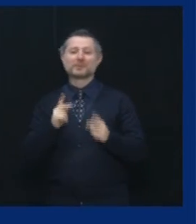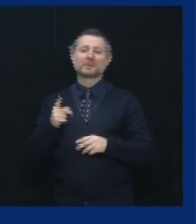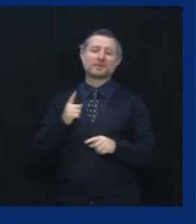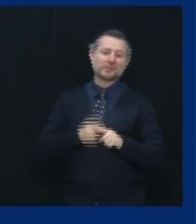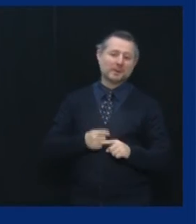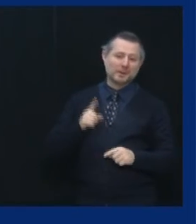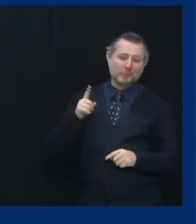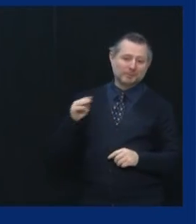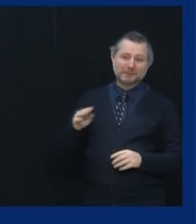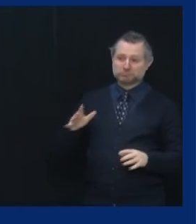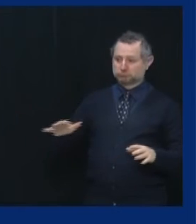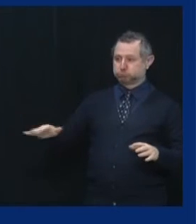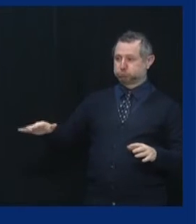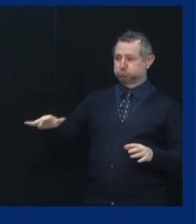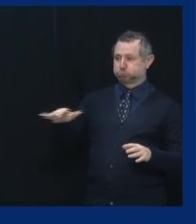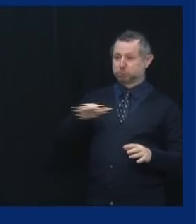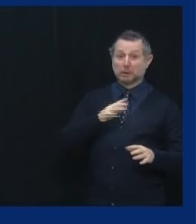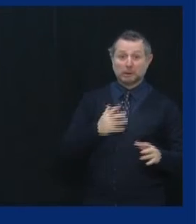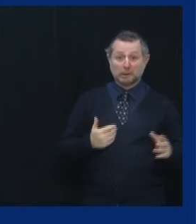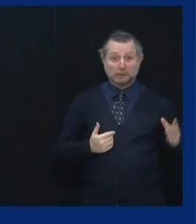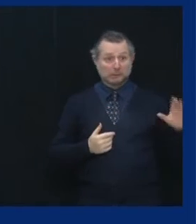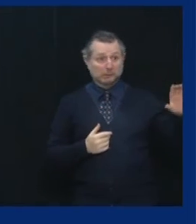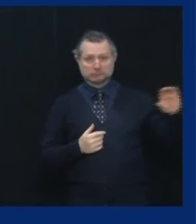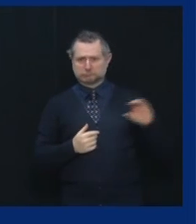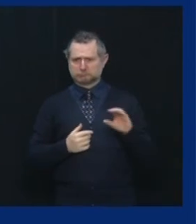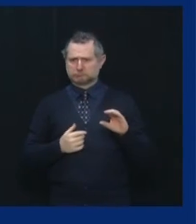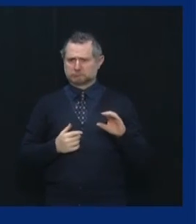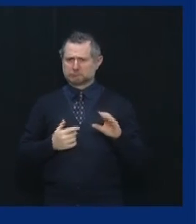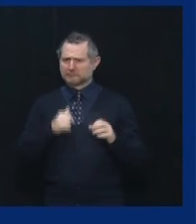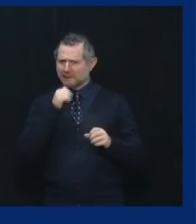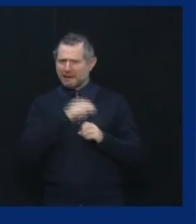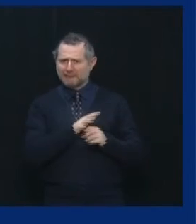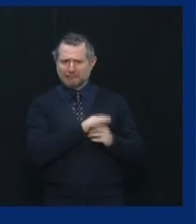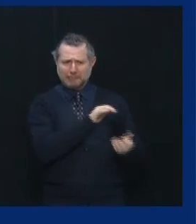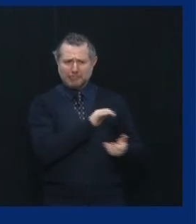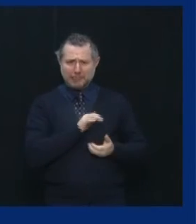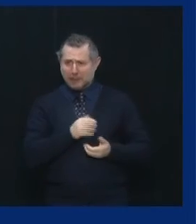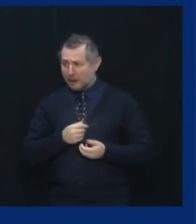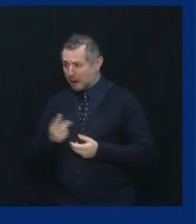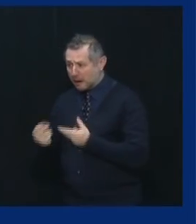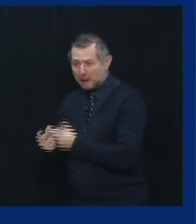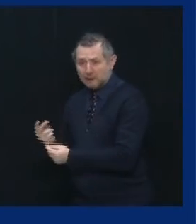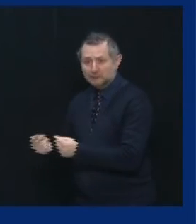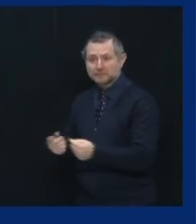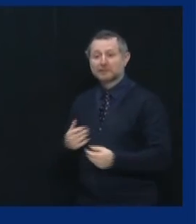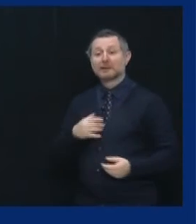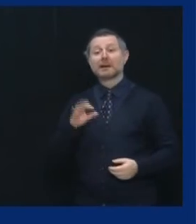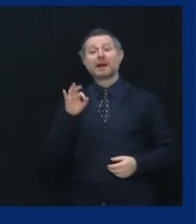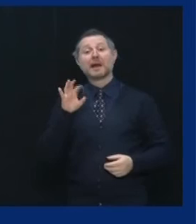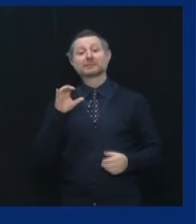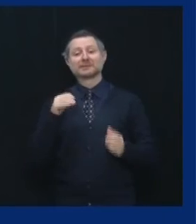WORKERS IN THE STATE INCLUDING NURSING HOME RESIDENTS AND